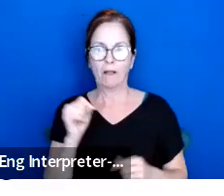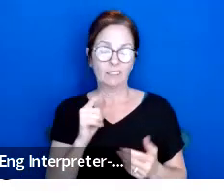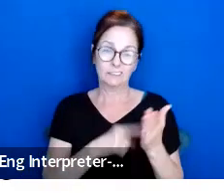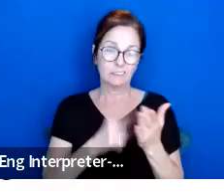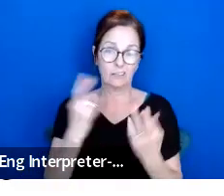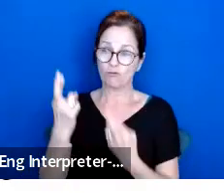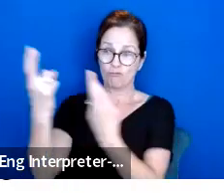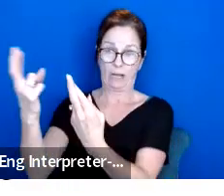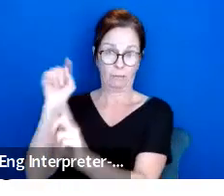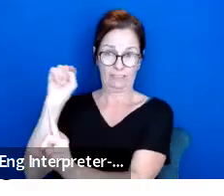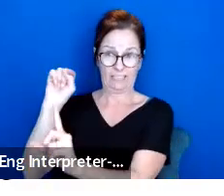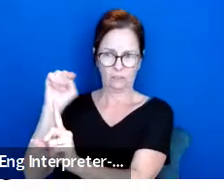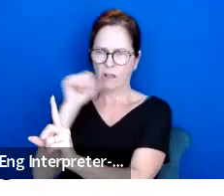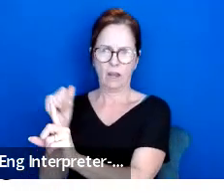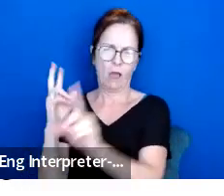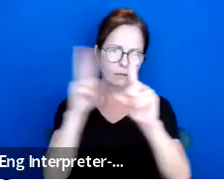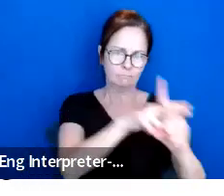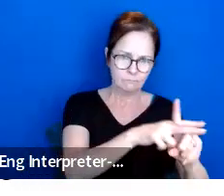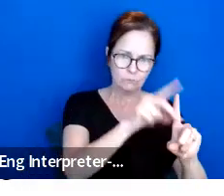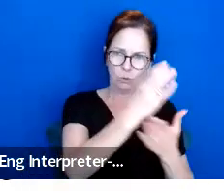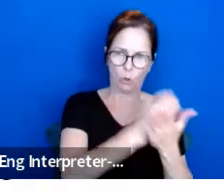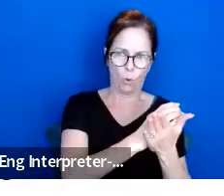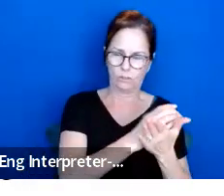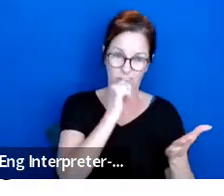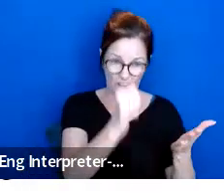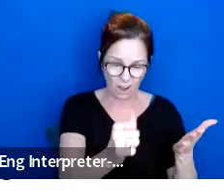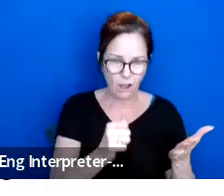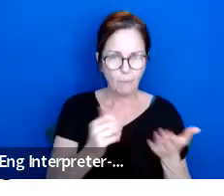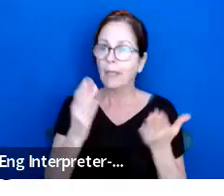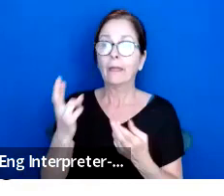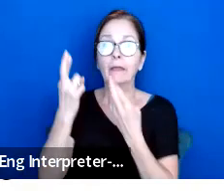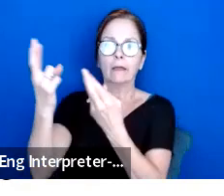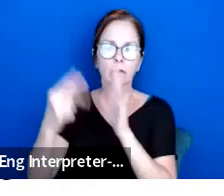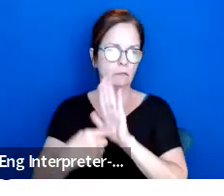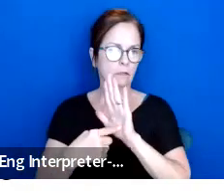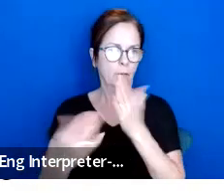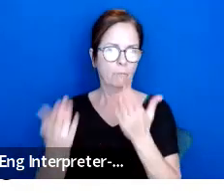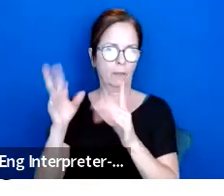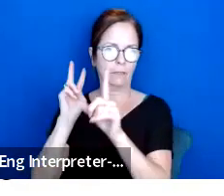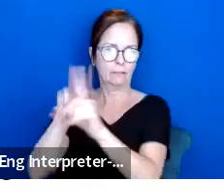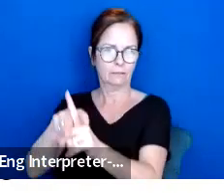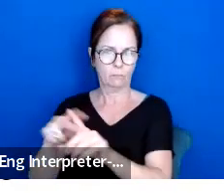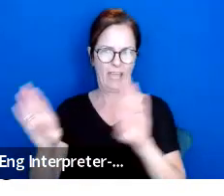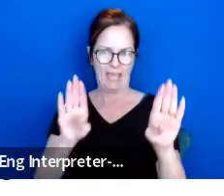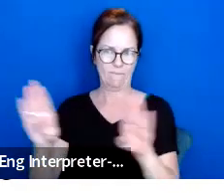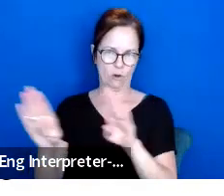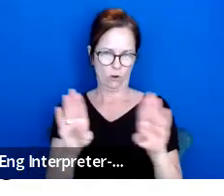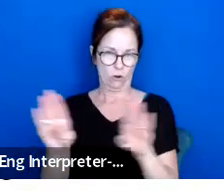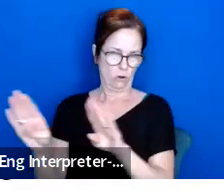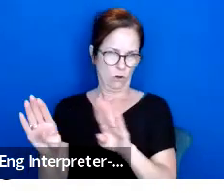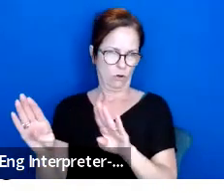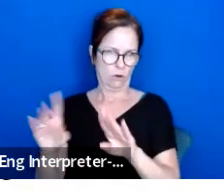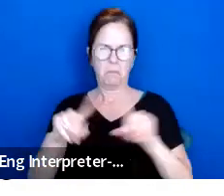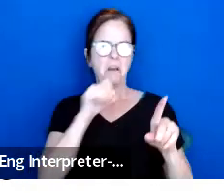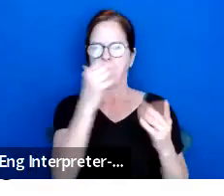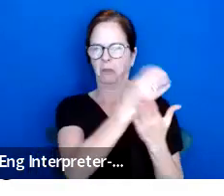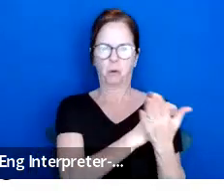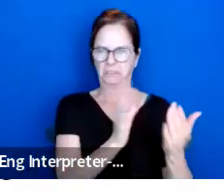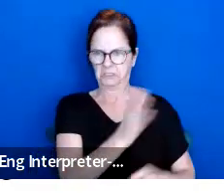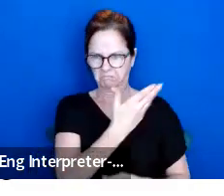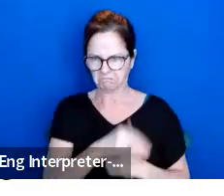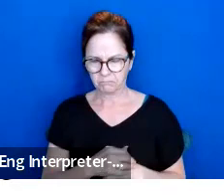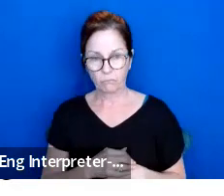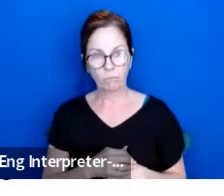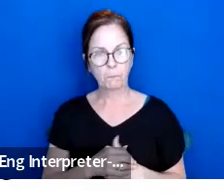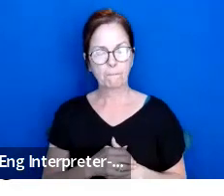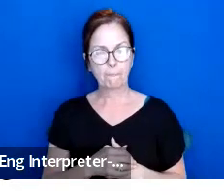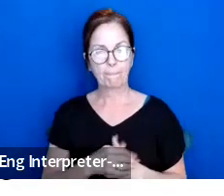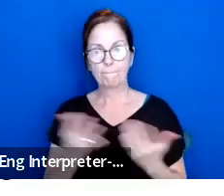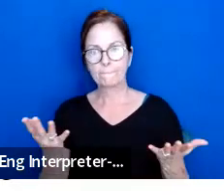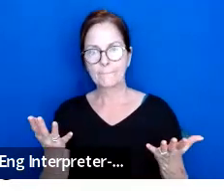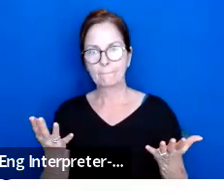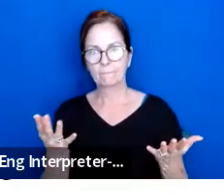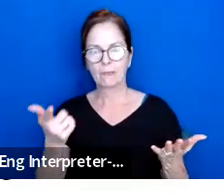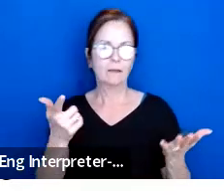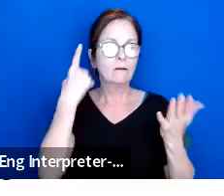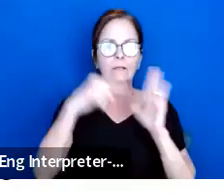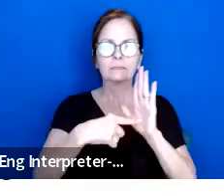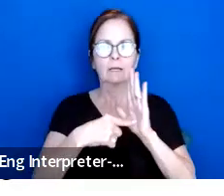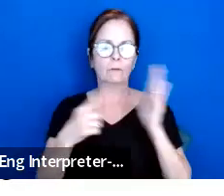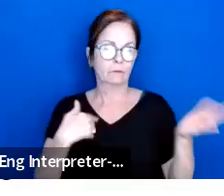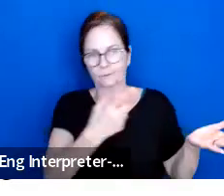With the course per se. And maybe more behavioral in nature. And so. It may not, you know, since you're not in faculty meetings, for example, all the time with this individual.